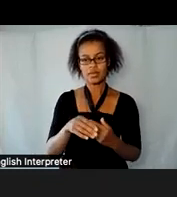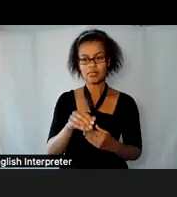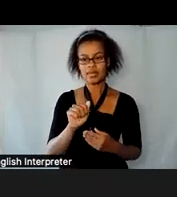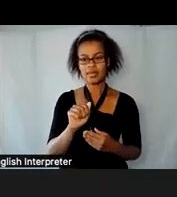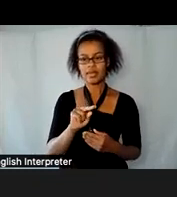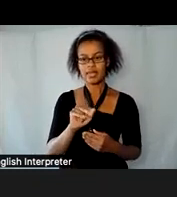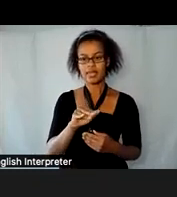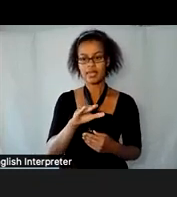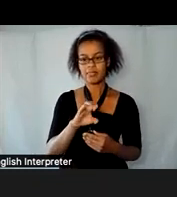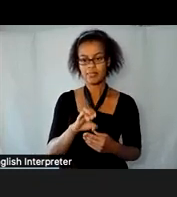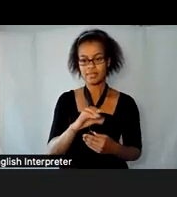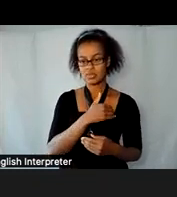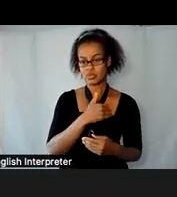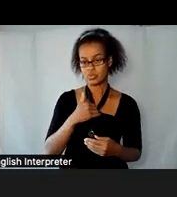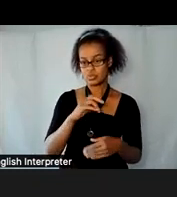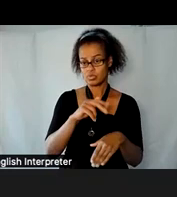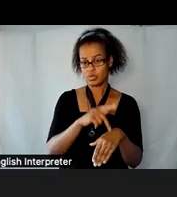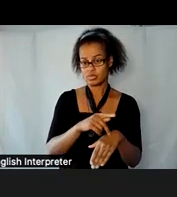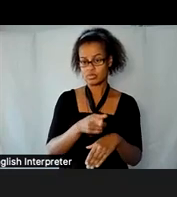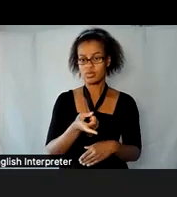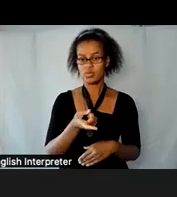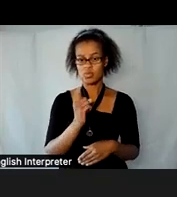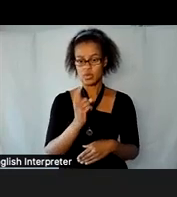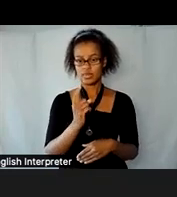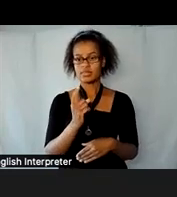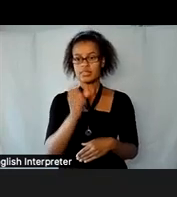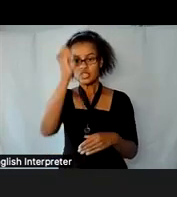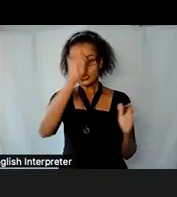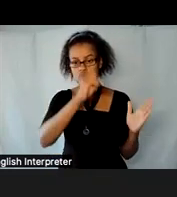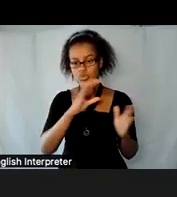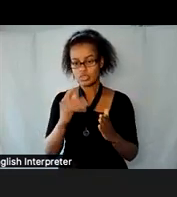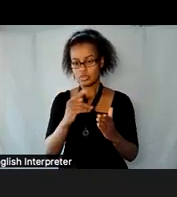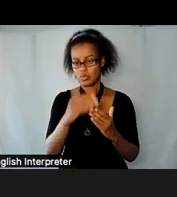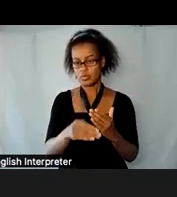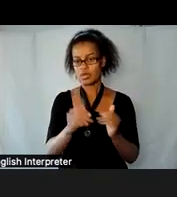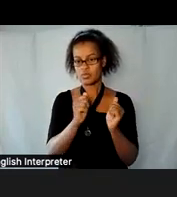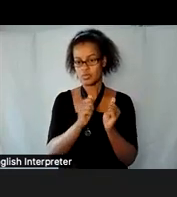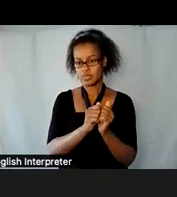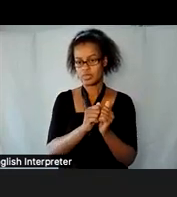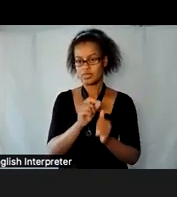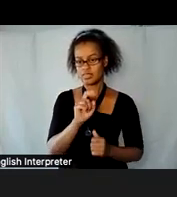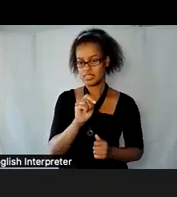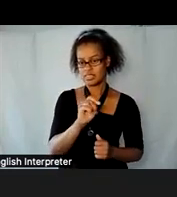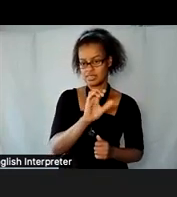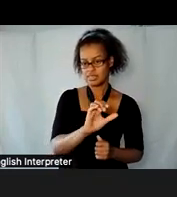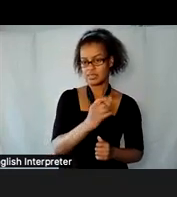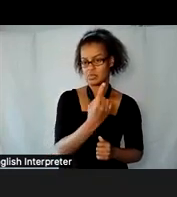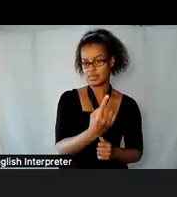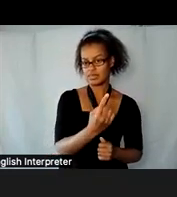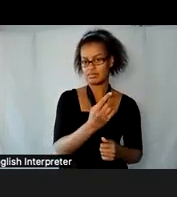programs at the Arts Council. And that's one of the funding envelopes, another being arts discipline.